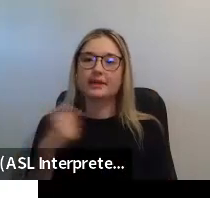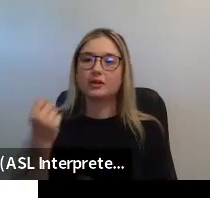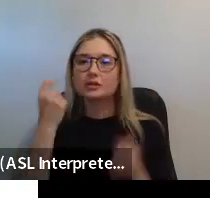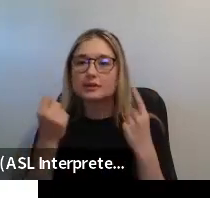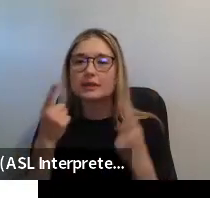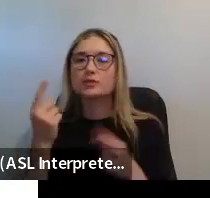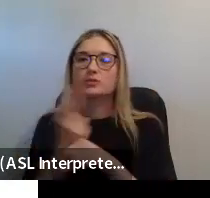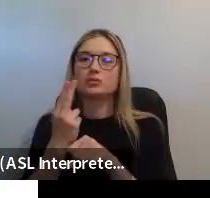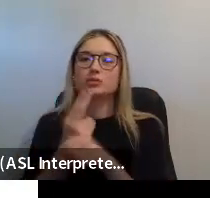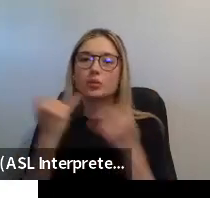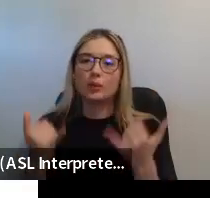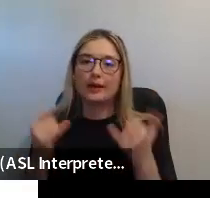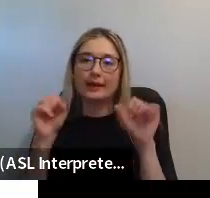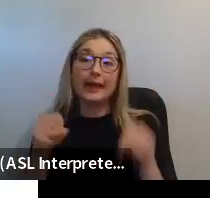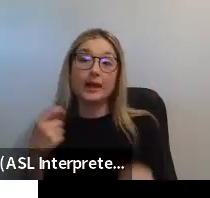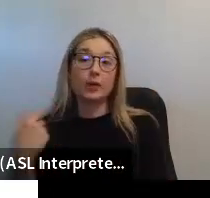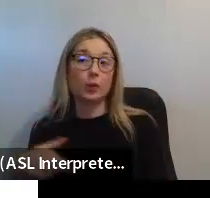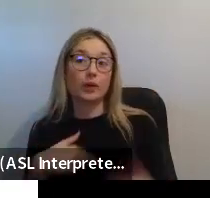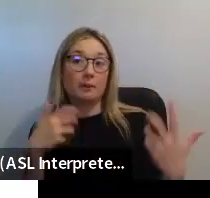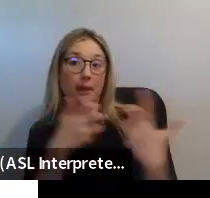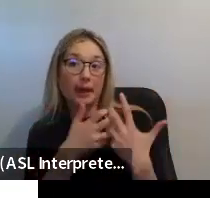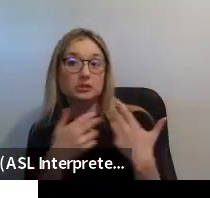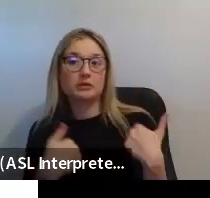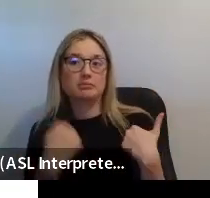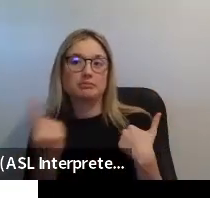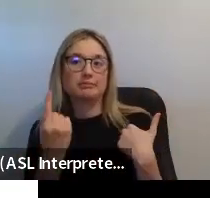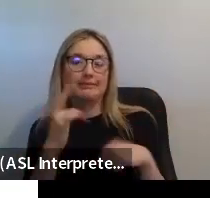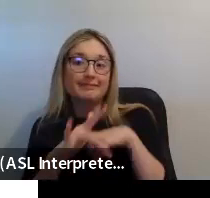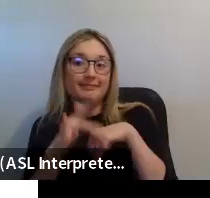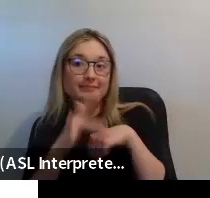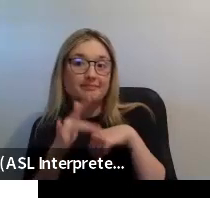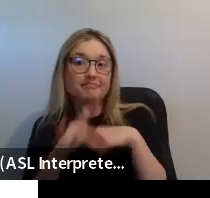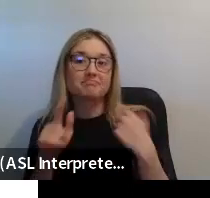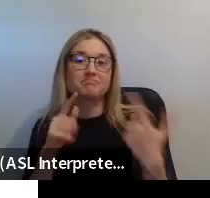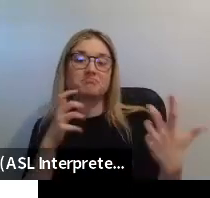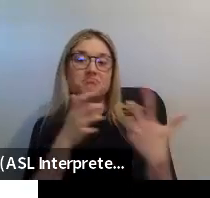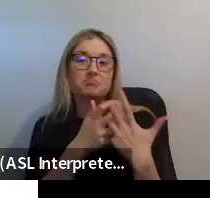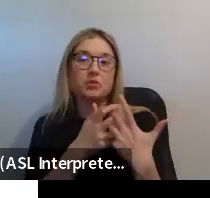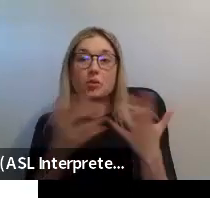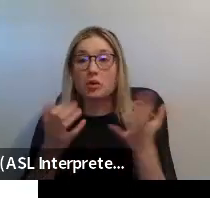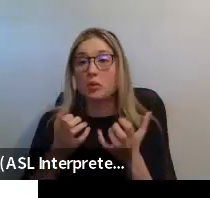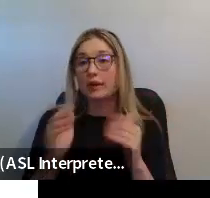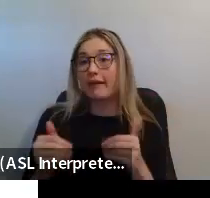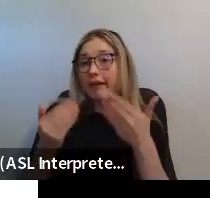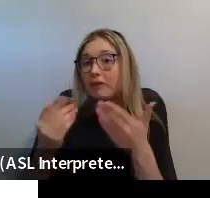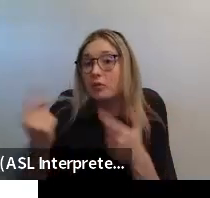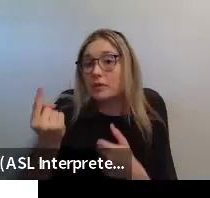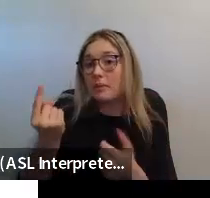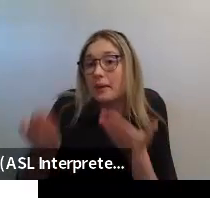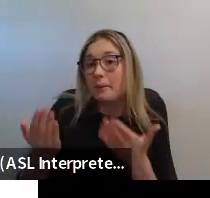Do we wanna give you something that's a little bit more upgraded or different.